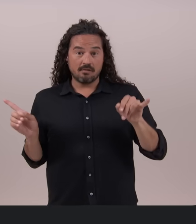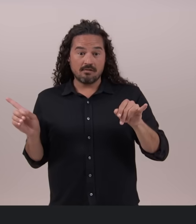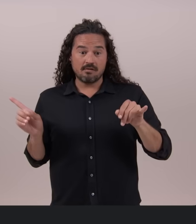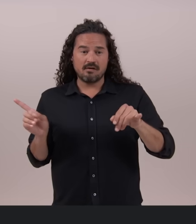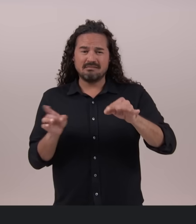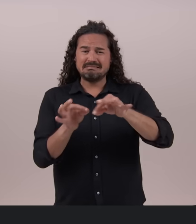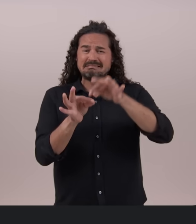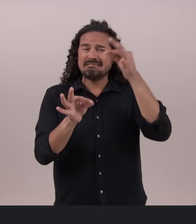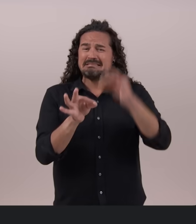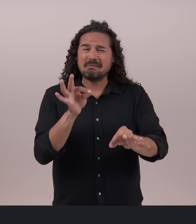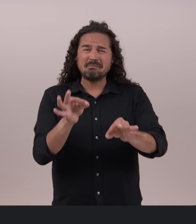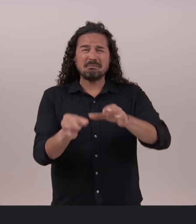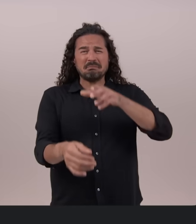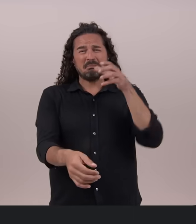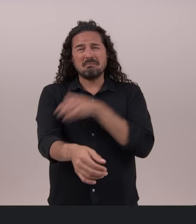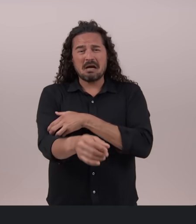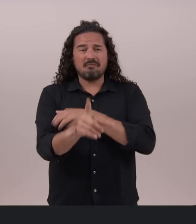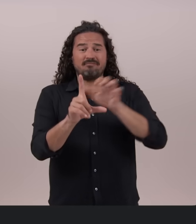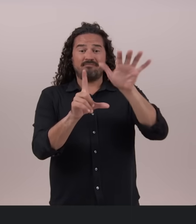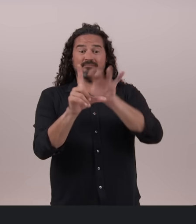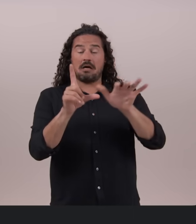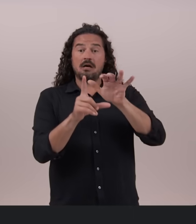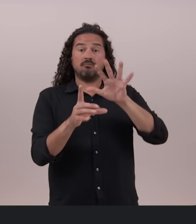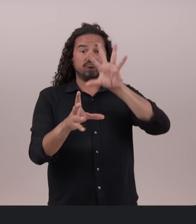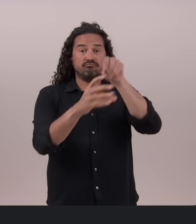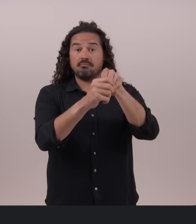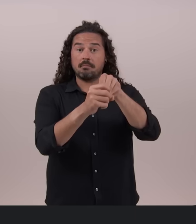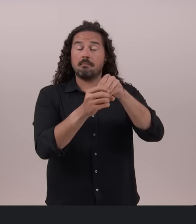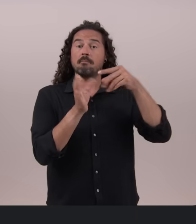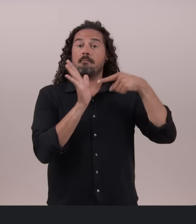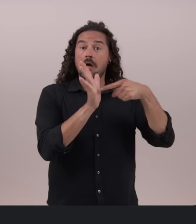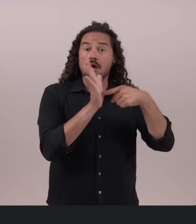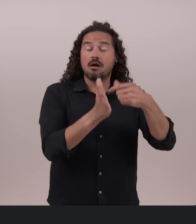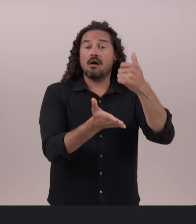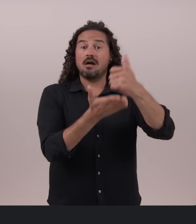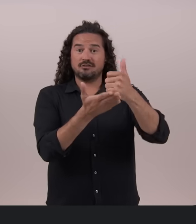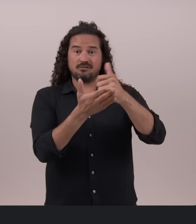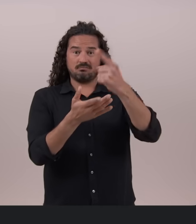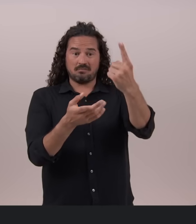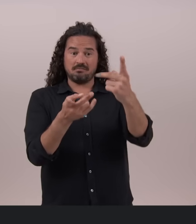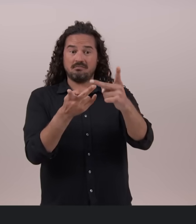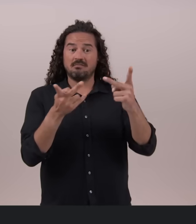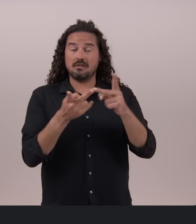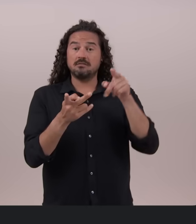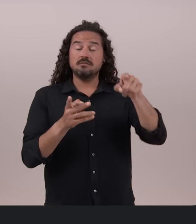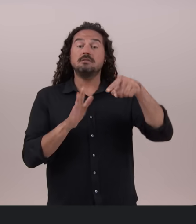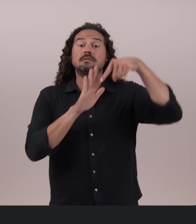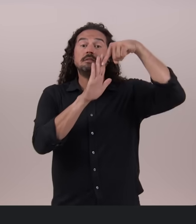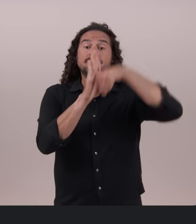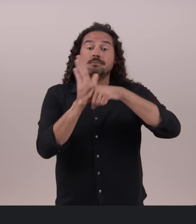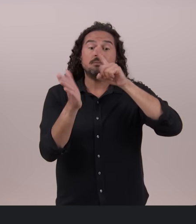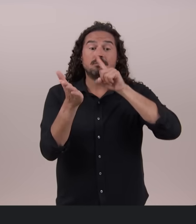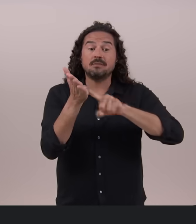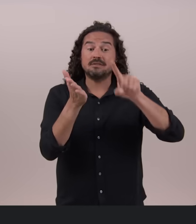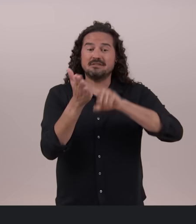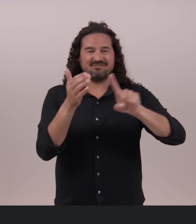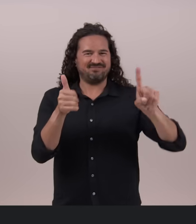for both models and agents. Deep Research was the first agent we made available through the Interactions API.